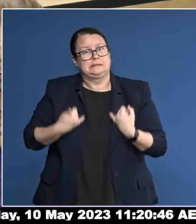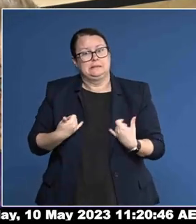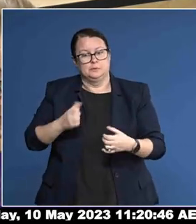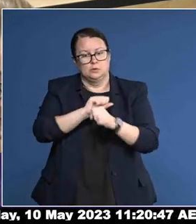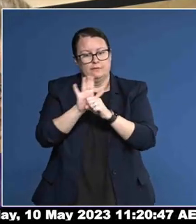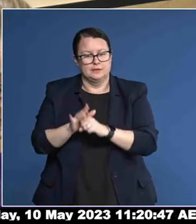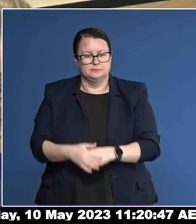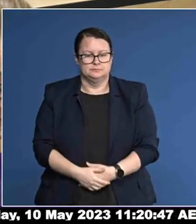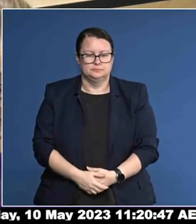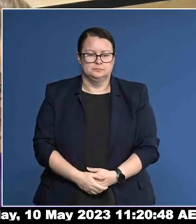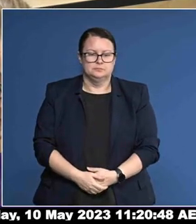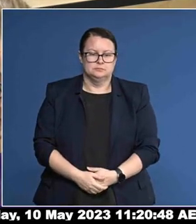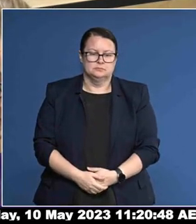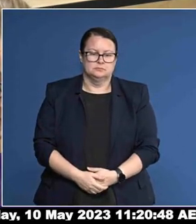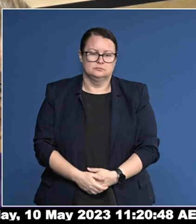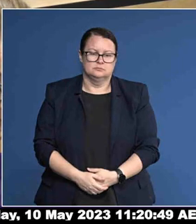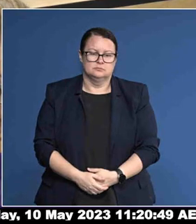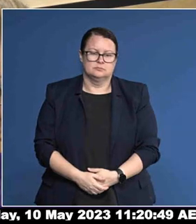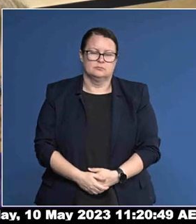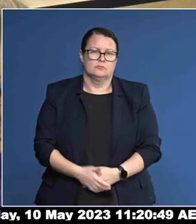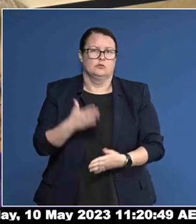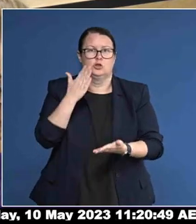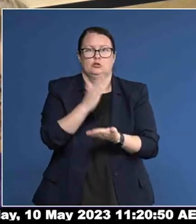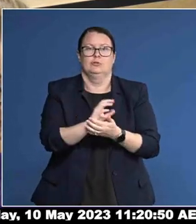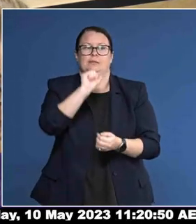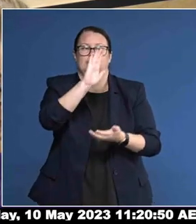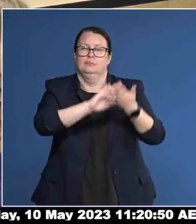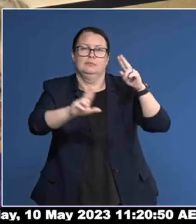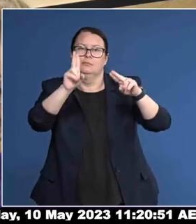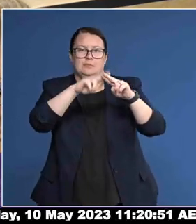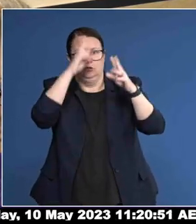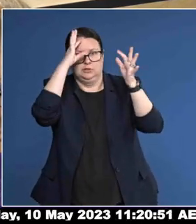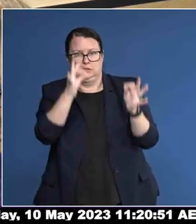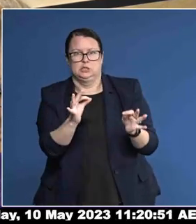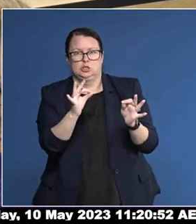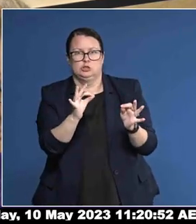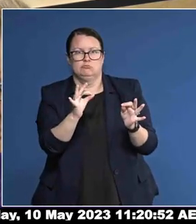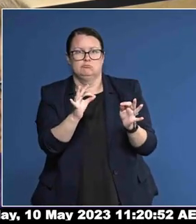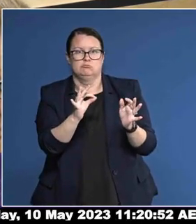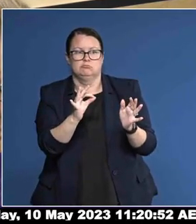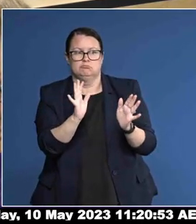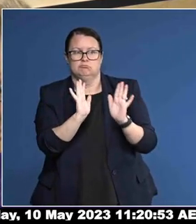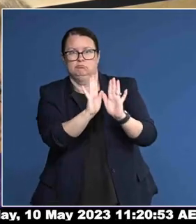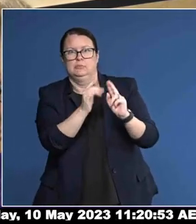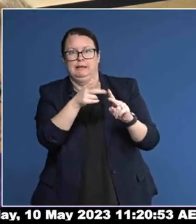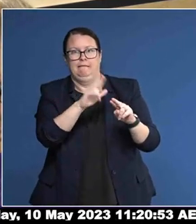Well the parent - it was up to a parent to - to decide to send their child to school